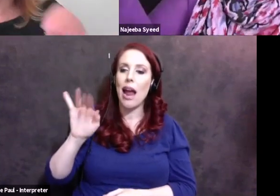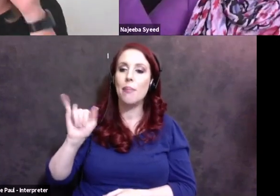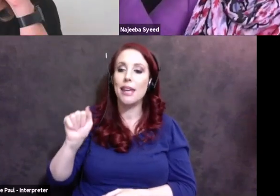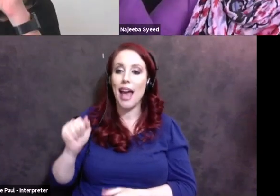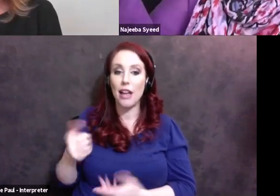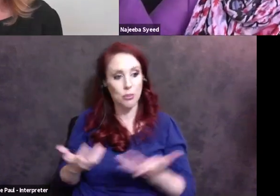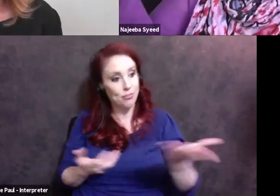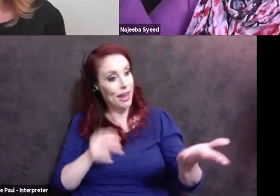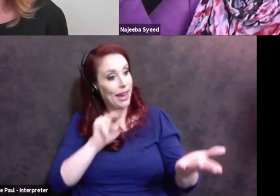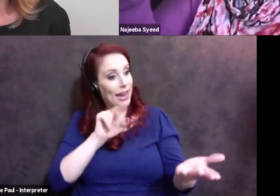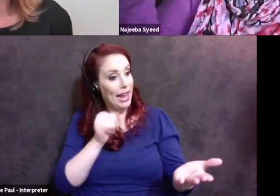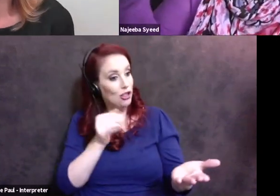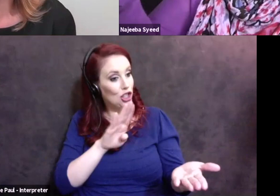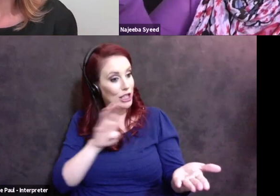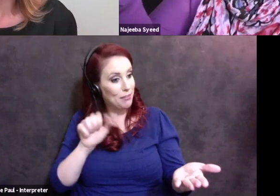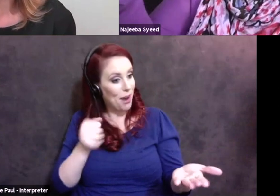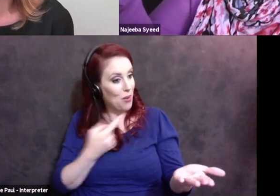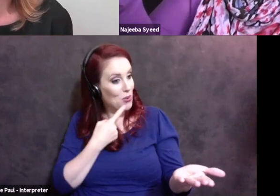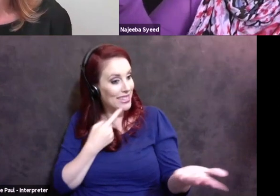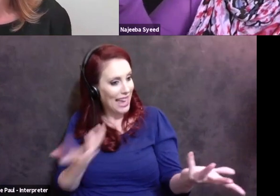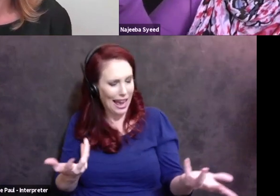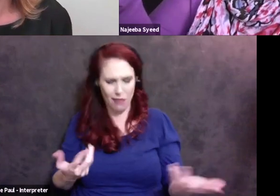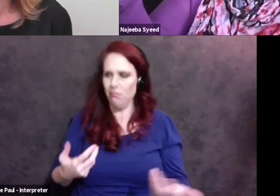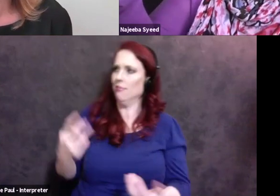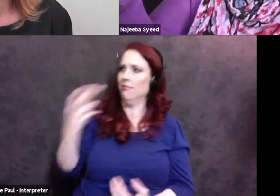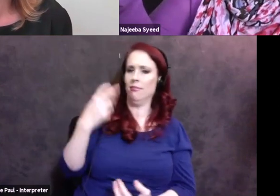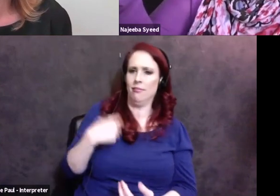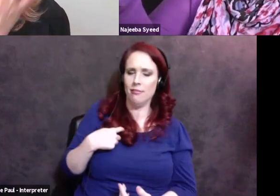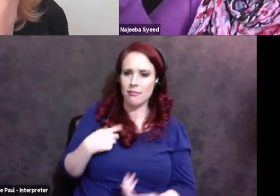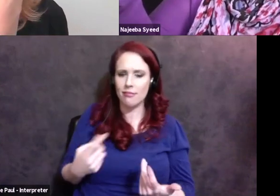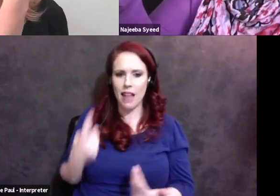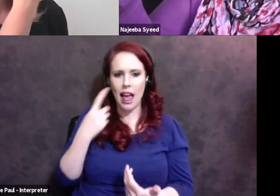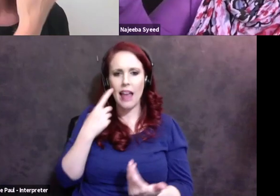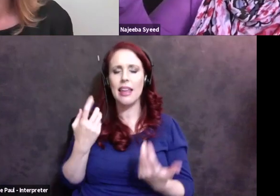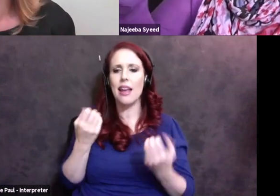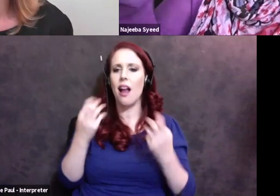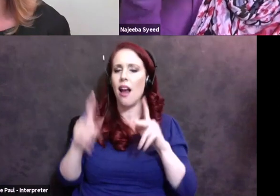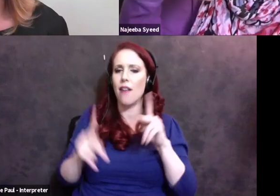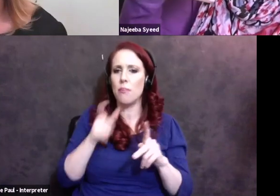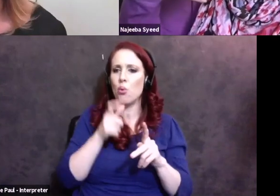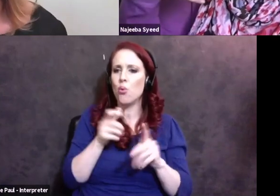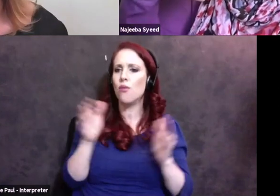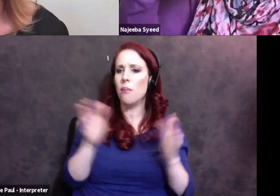what do you have to say? And I think a lot of kids who come from minority perspectives have experienced that.